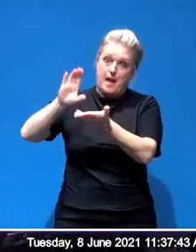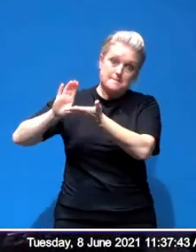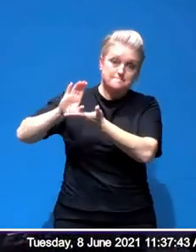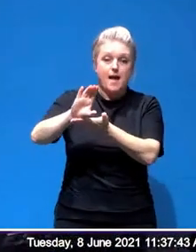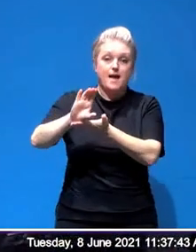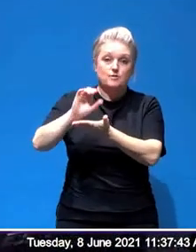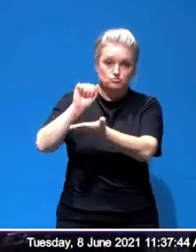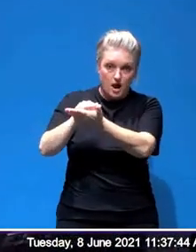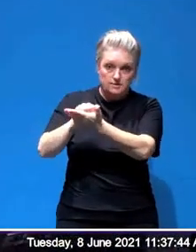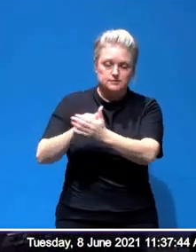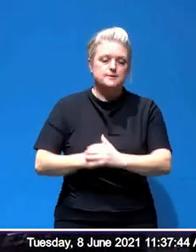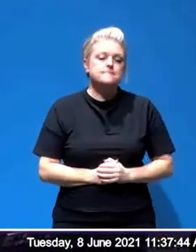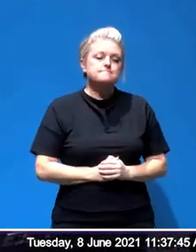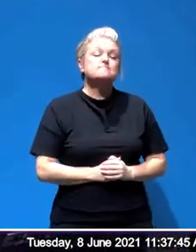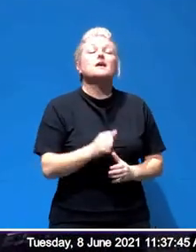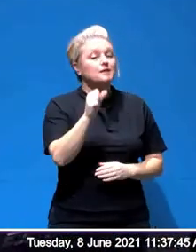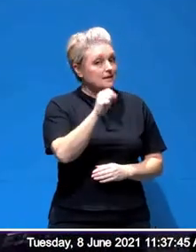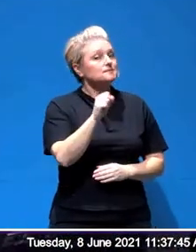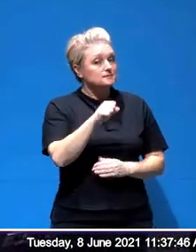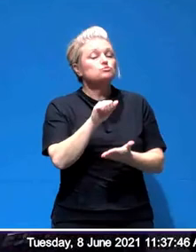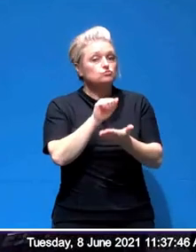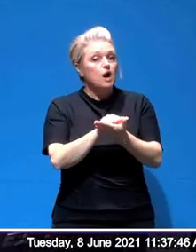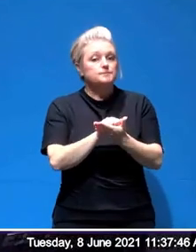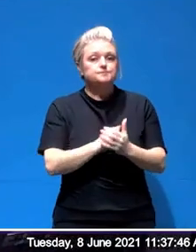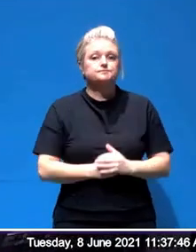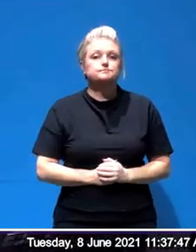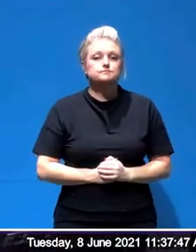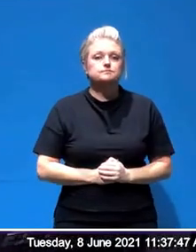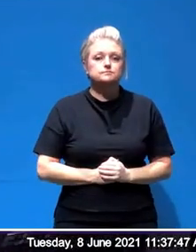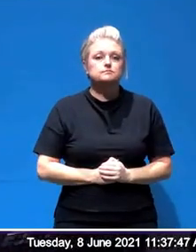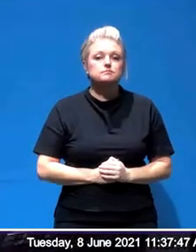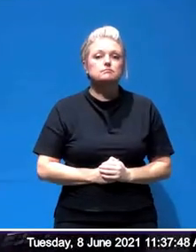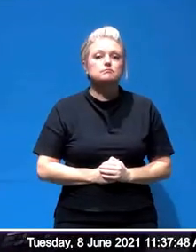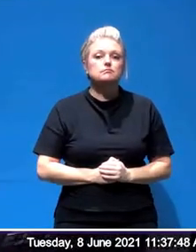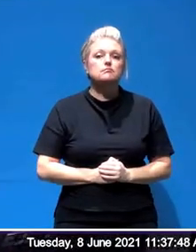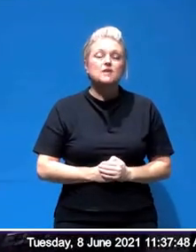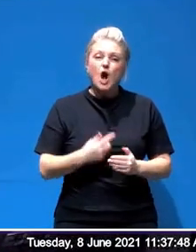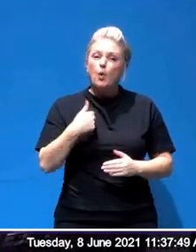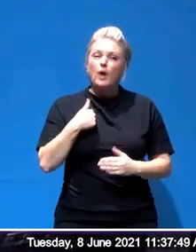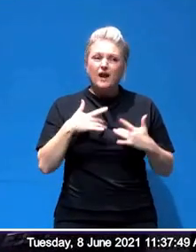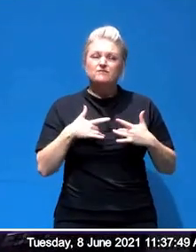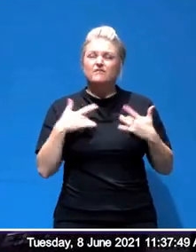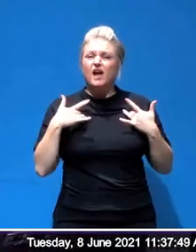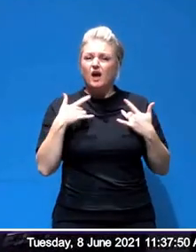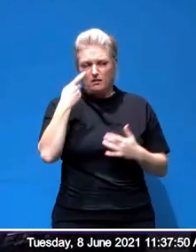We did, we went to Muriel Kirkby and said that we were traumatised and so was Daniel.